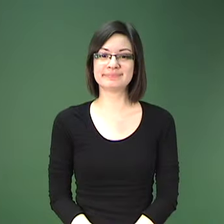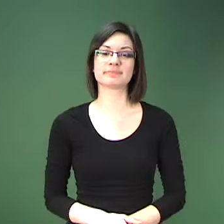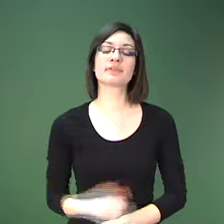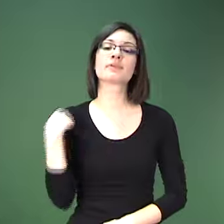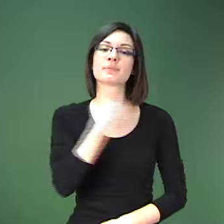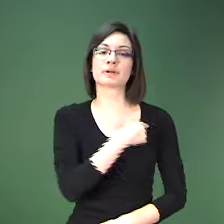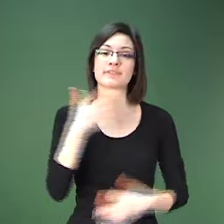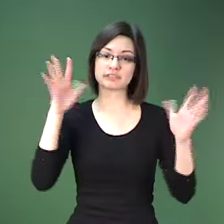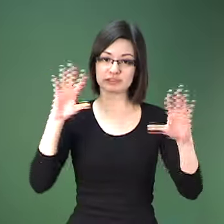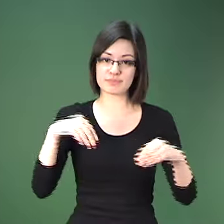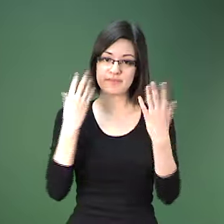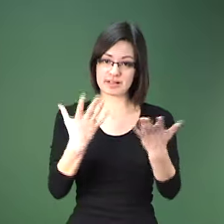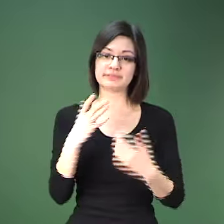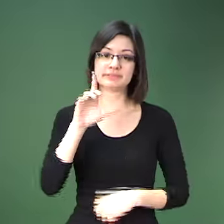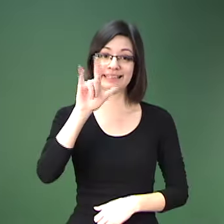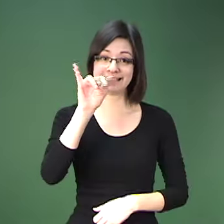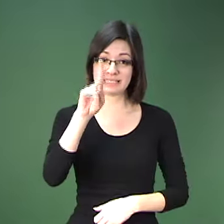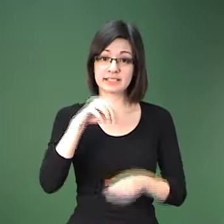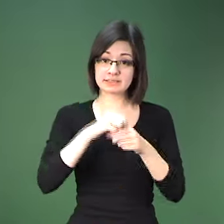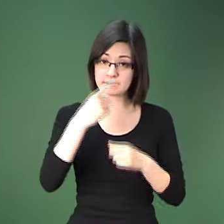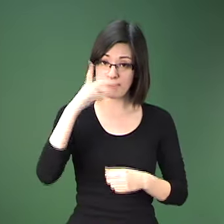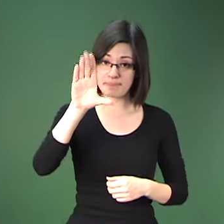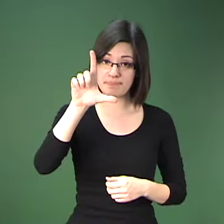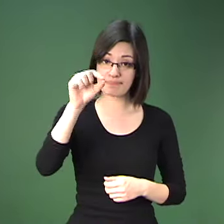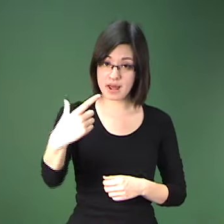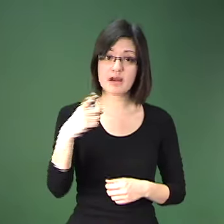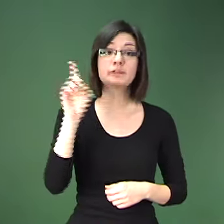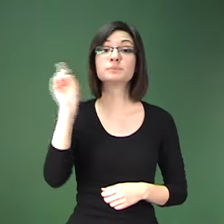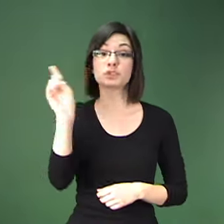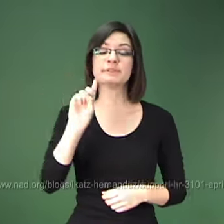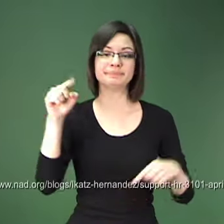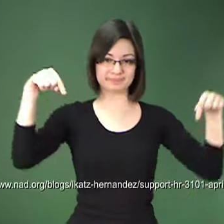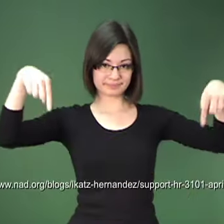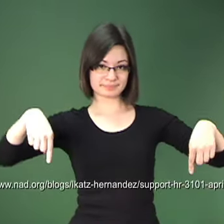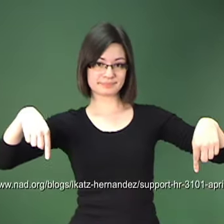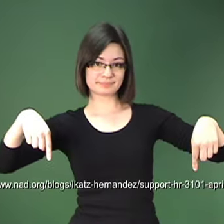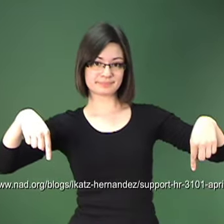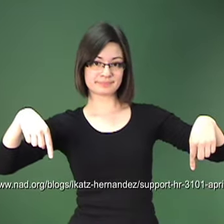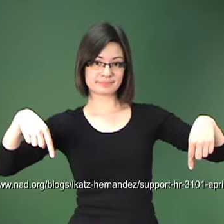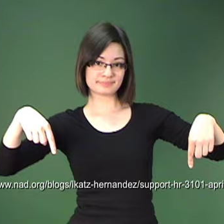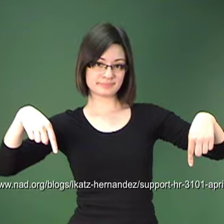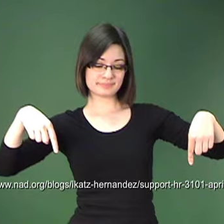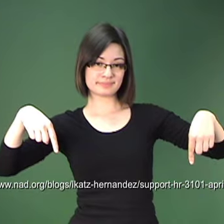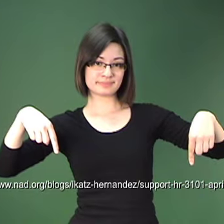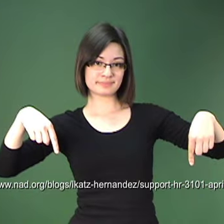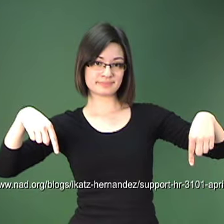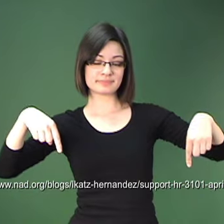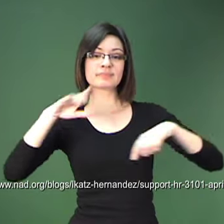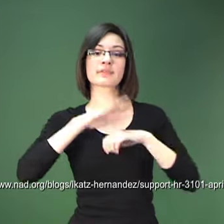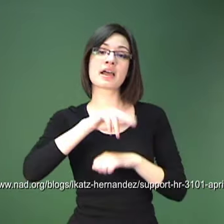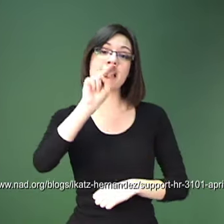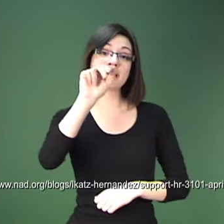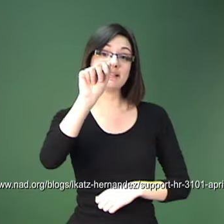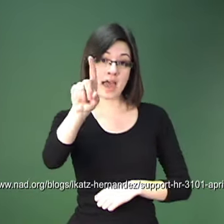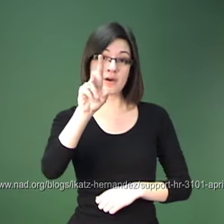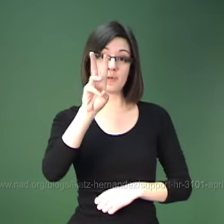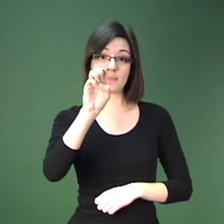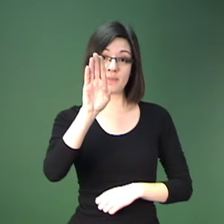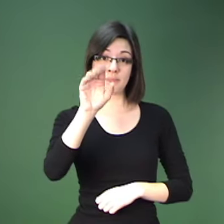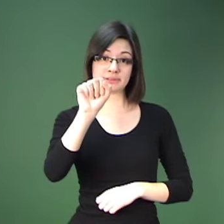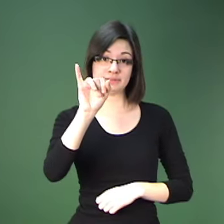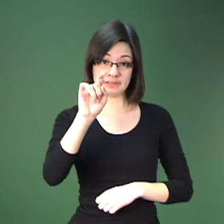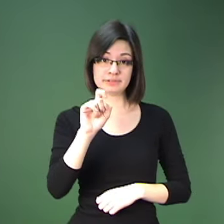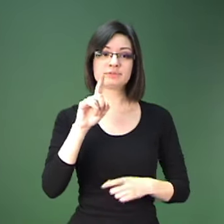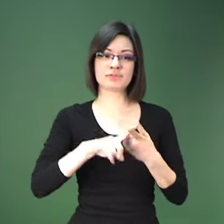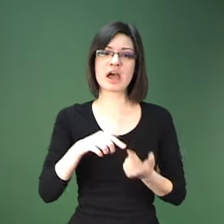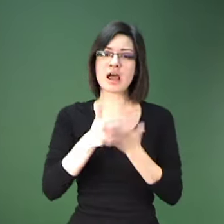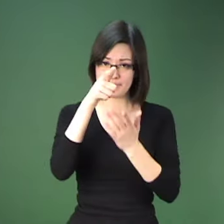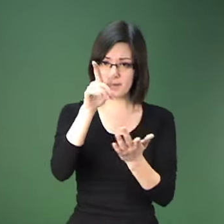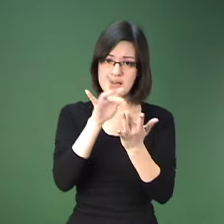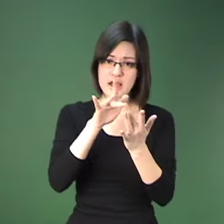We have provided links in the blog (link) on the NAD website to help you contact